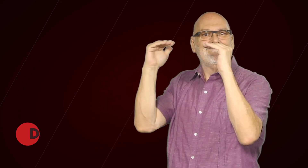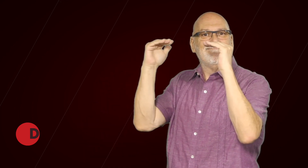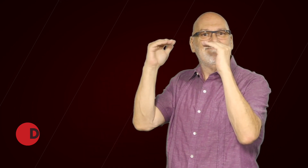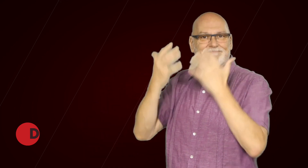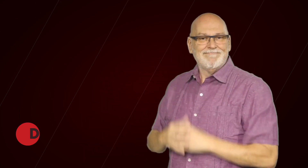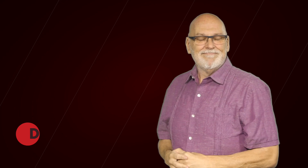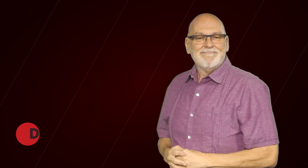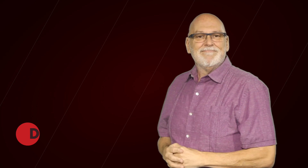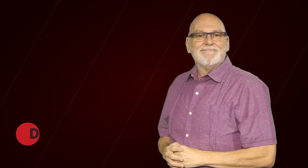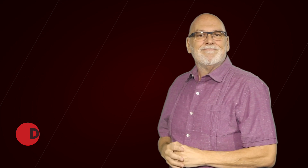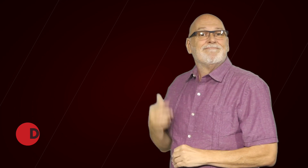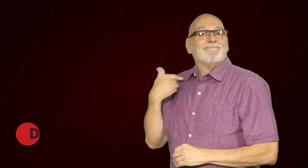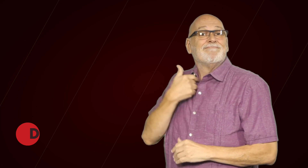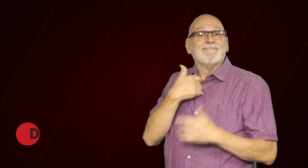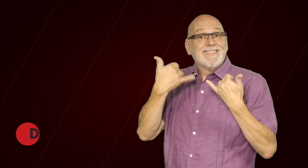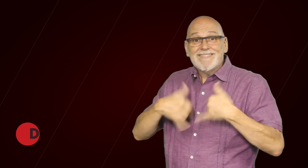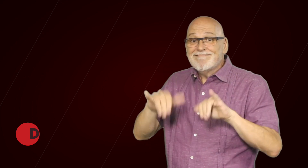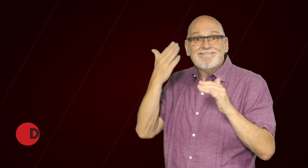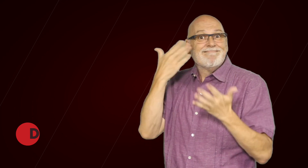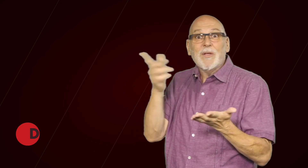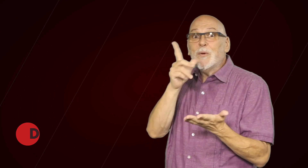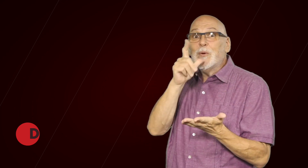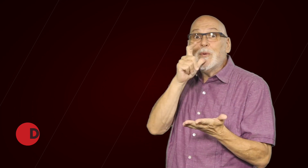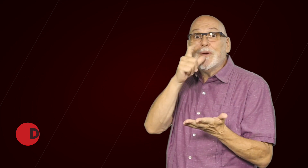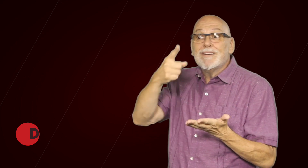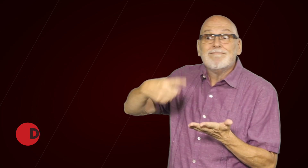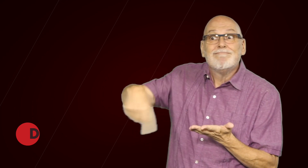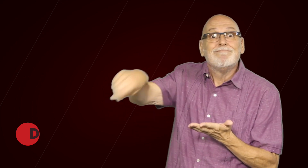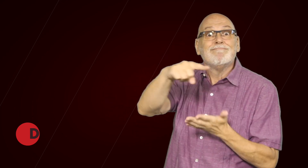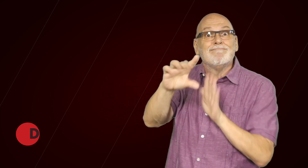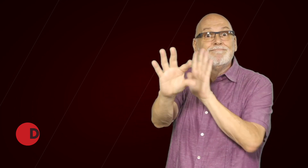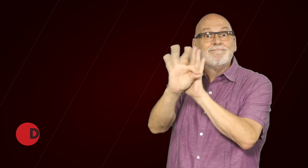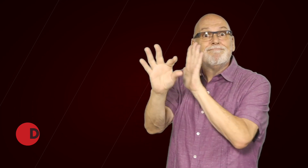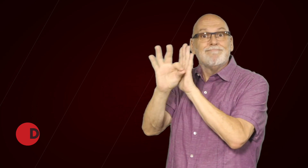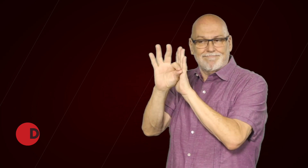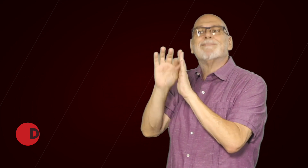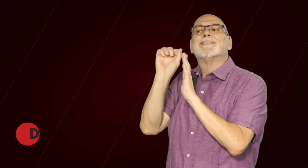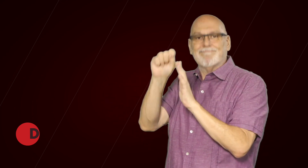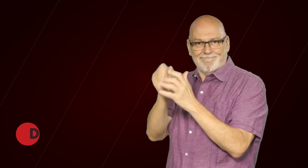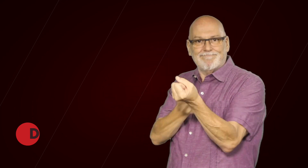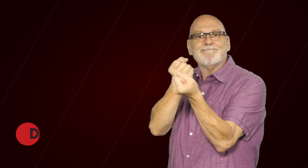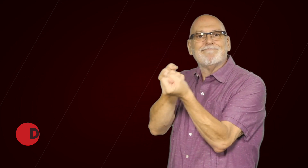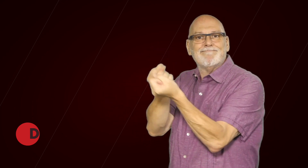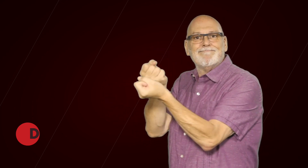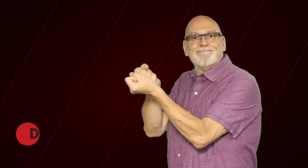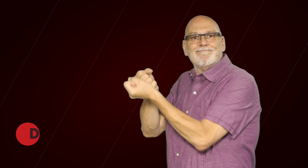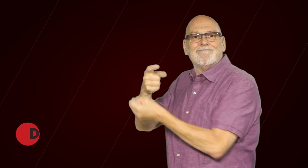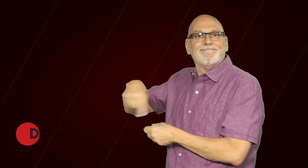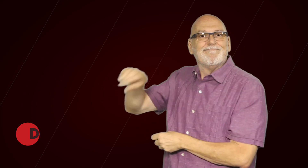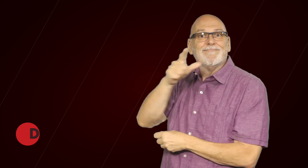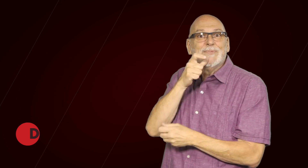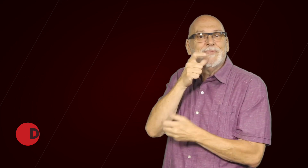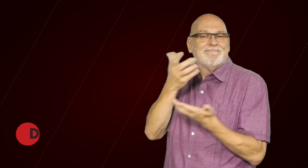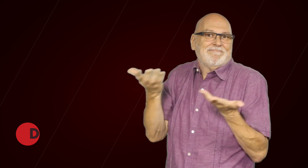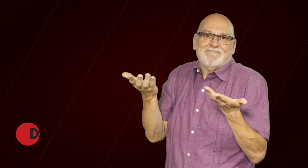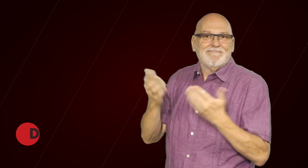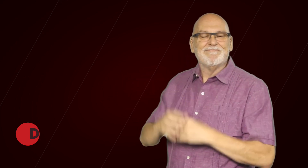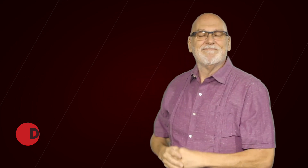to lift people out of poverty. We don't know who will be eligible for it."